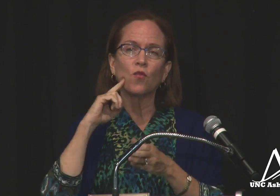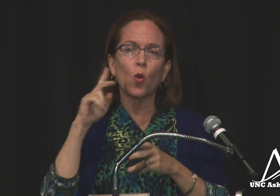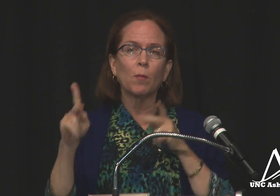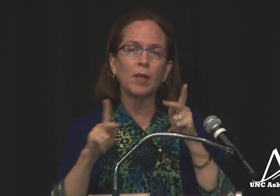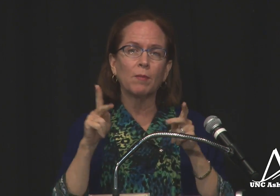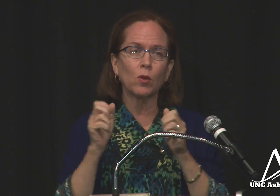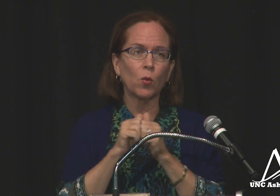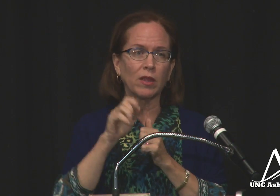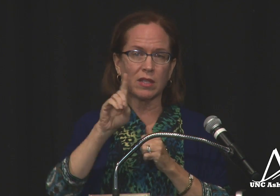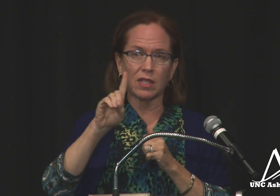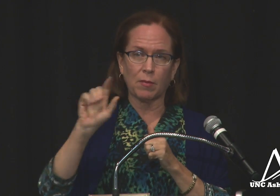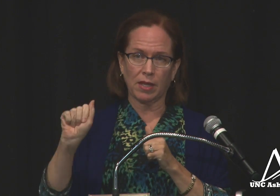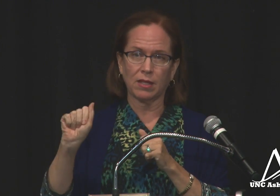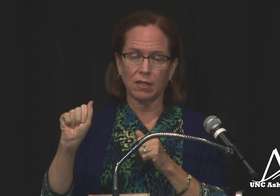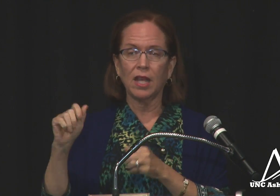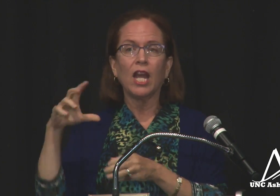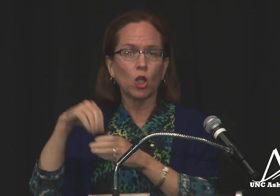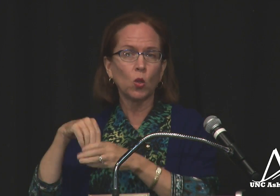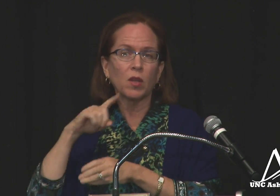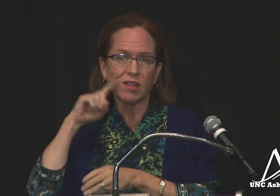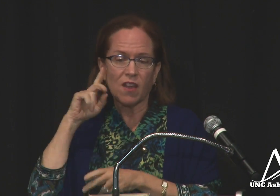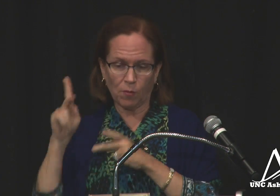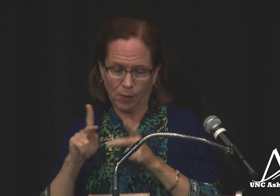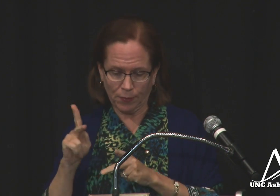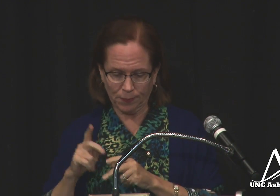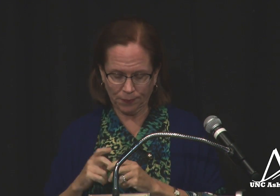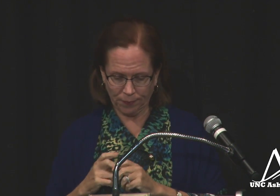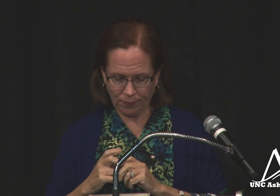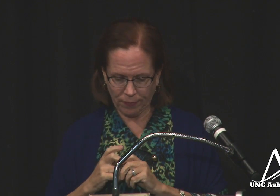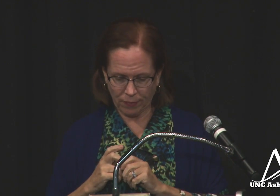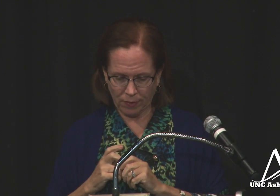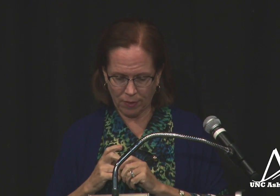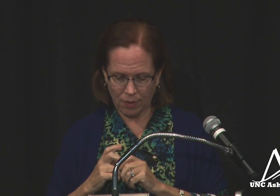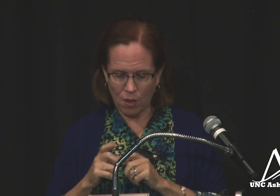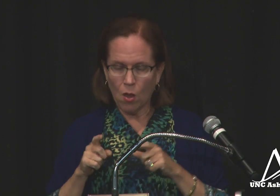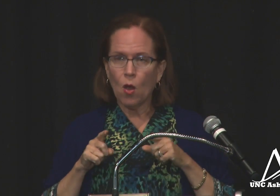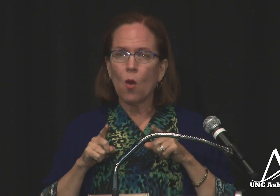for people with disabilities, including deaf people.